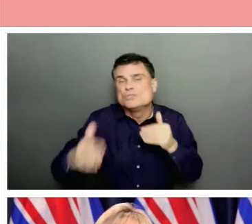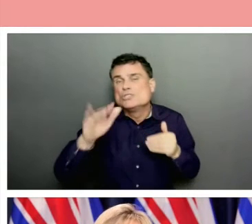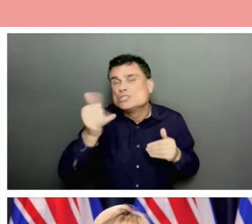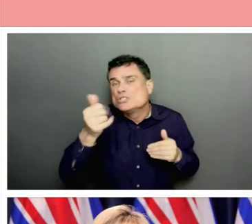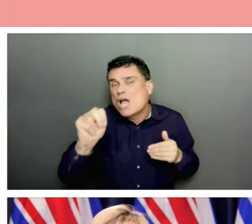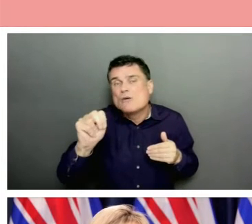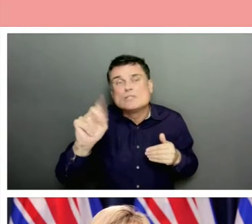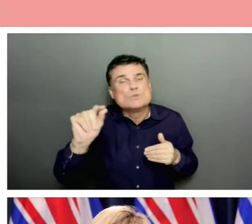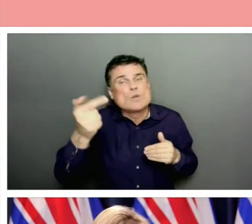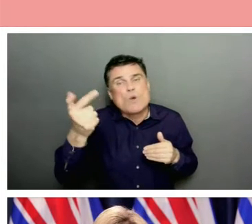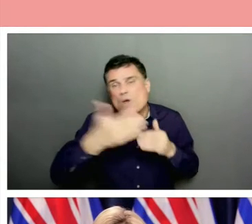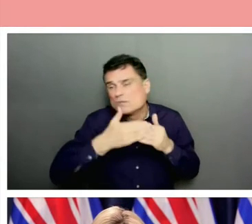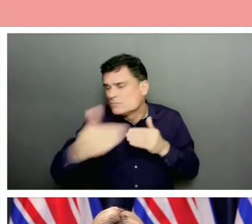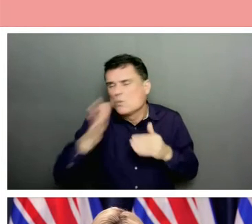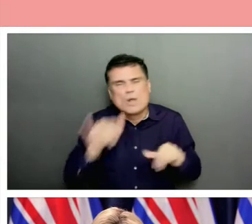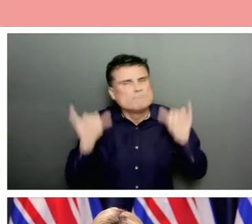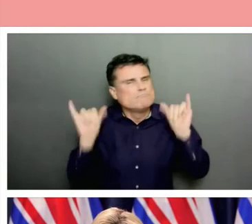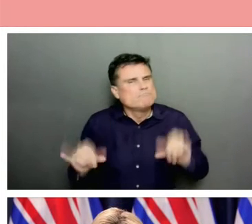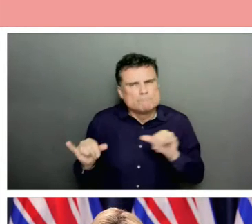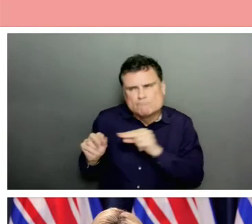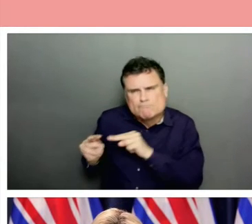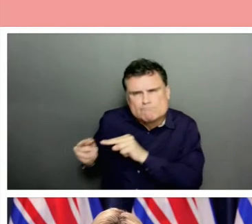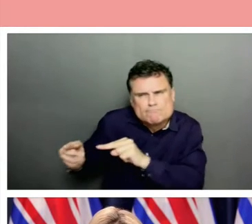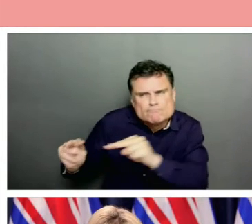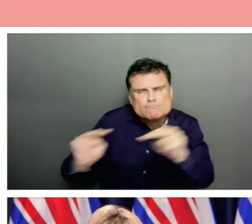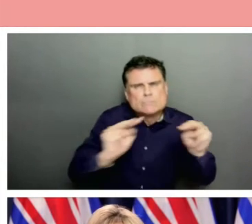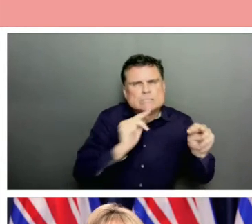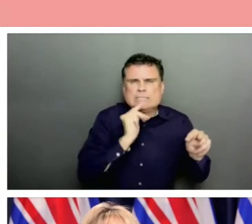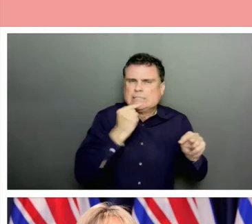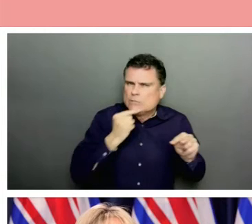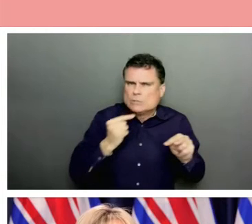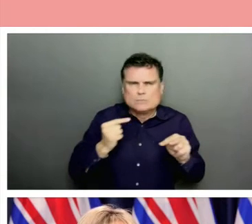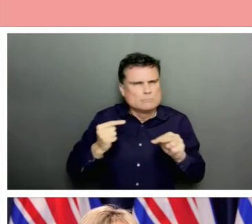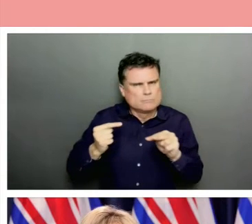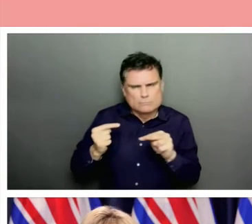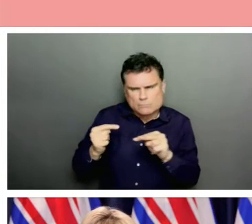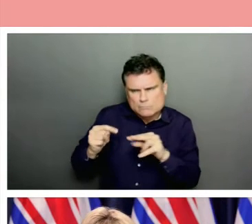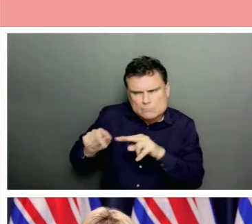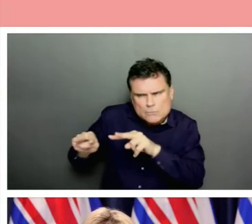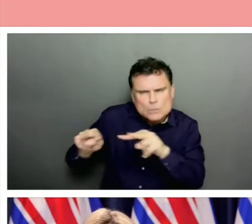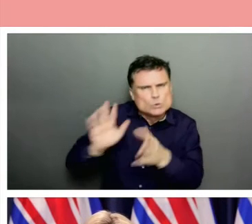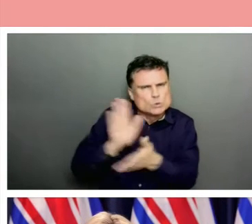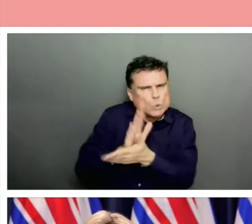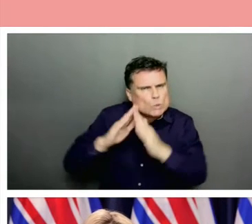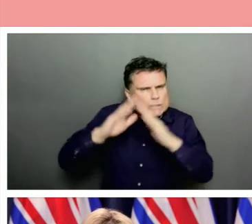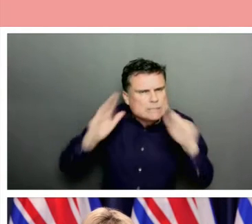the comparators we like to present around how we are doing compared to other